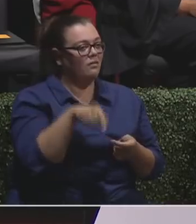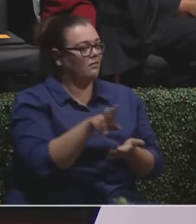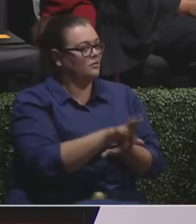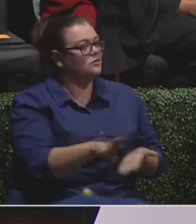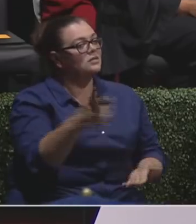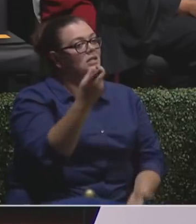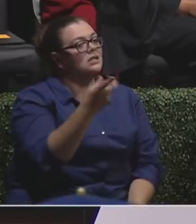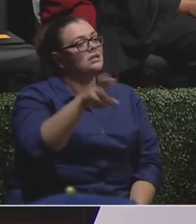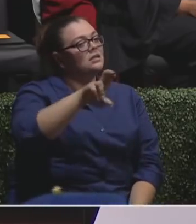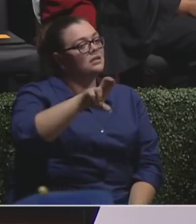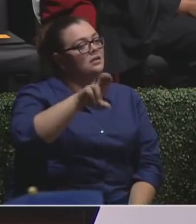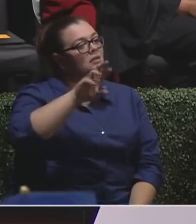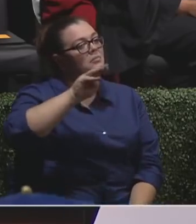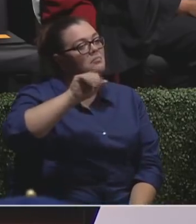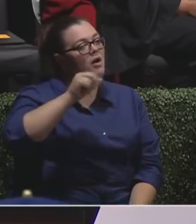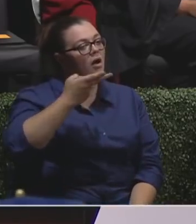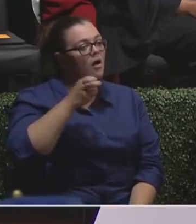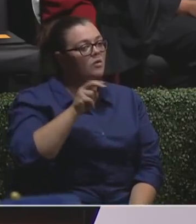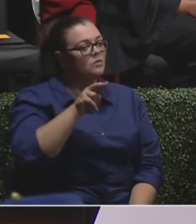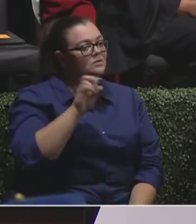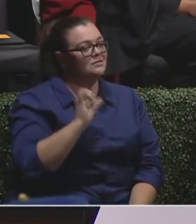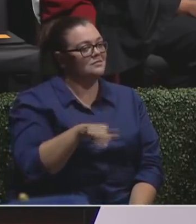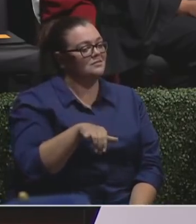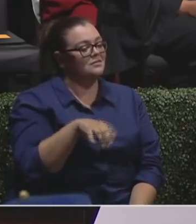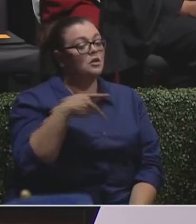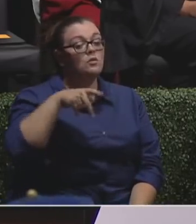NOW, IT IS MY PLEASURE TO INTRODUCE THE CHIEF ACADEMIC OFFICER OF THE UNIVERSITY, DR.